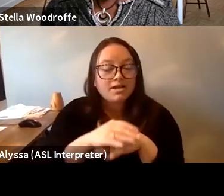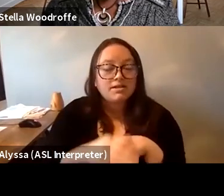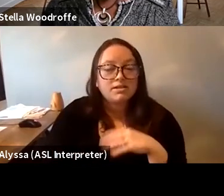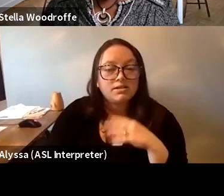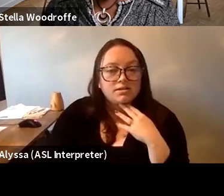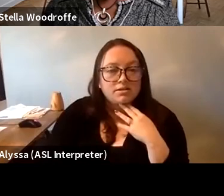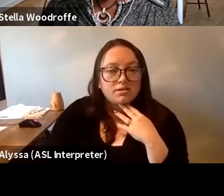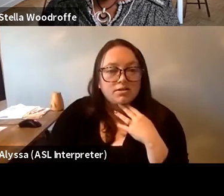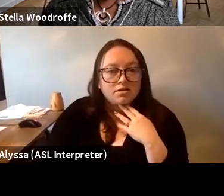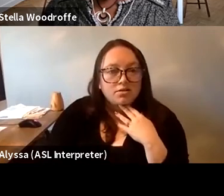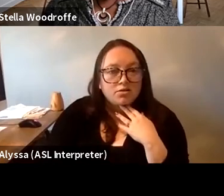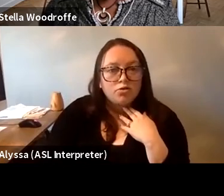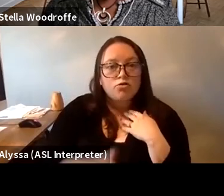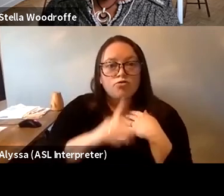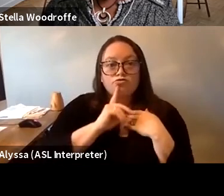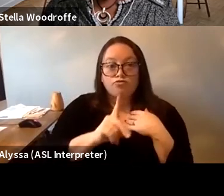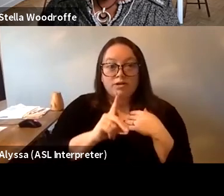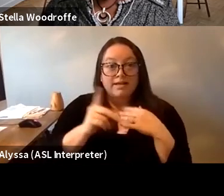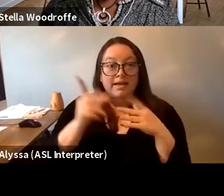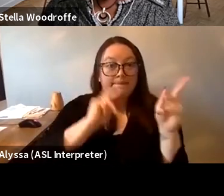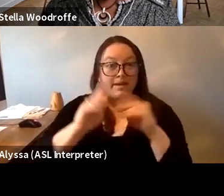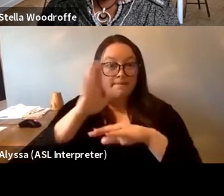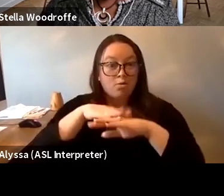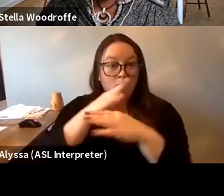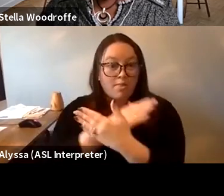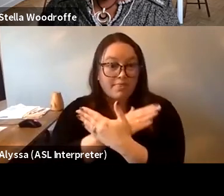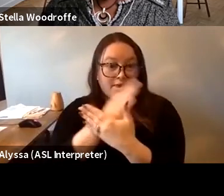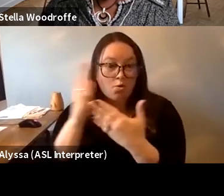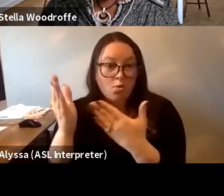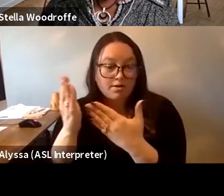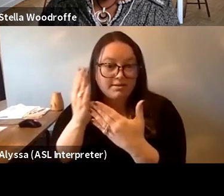first as the people on the autism spectrum as myself, I